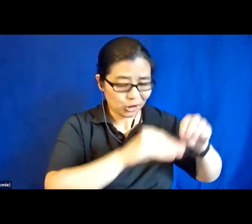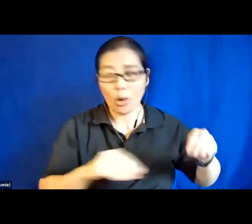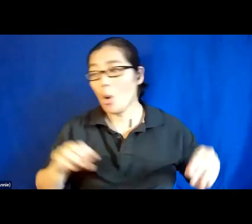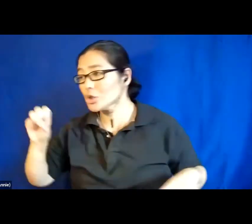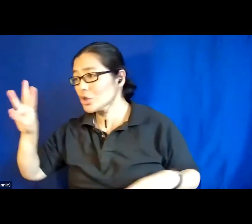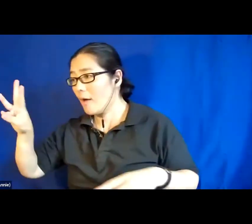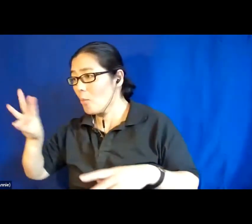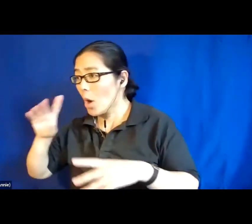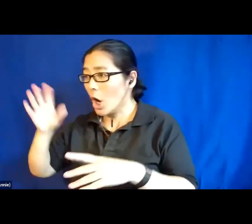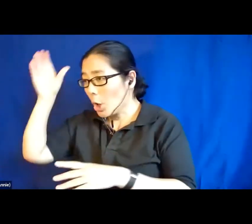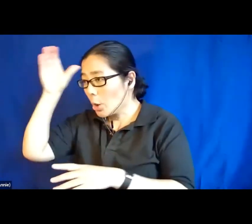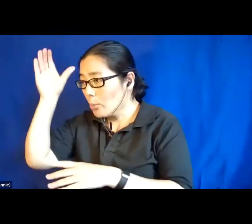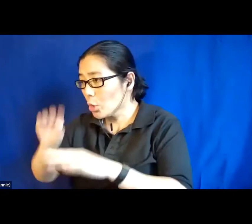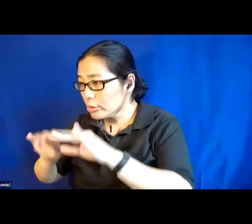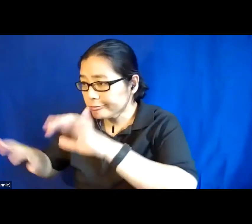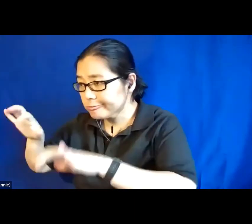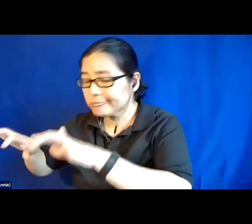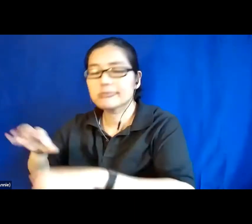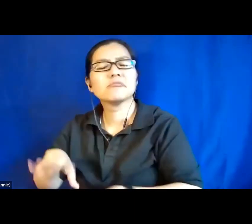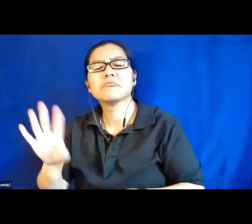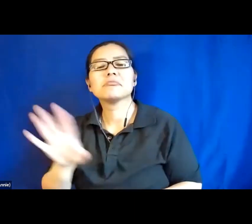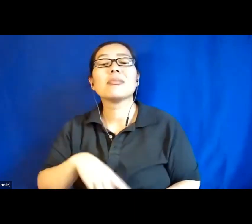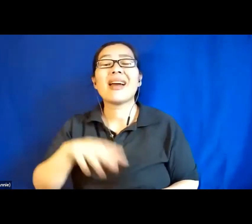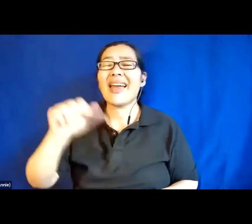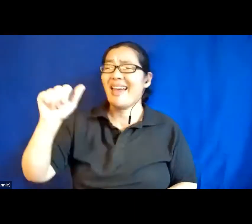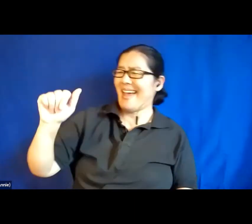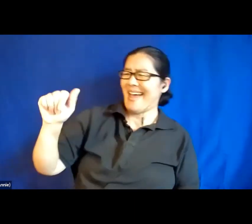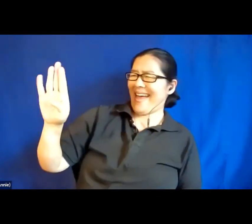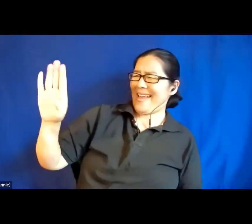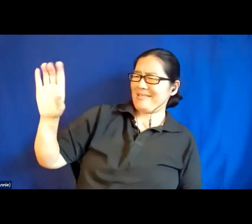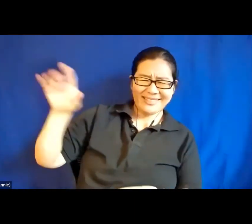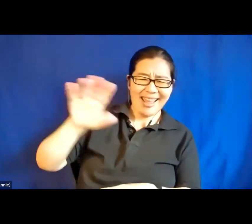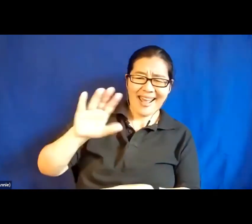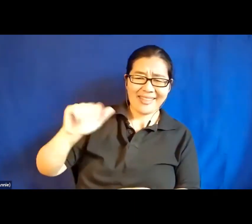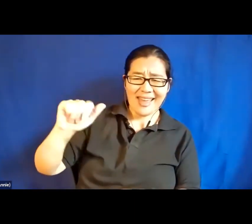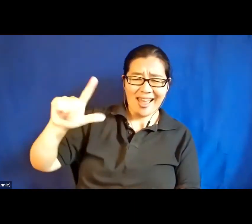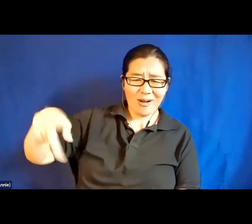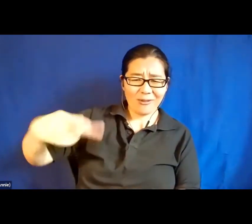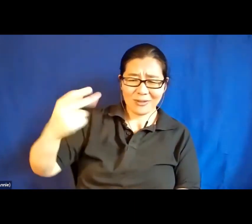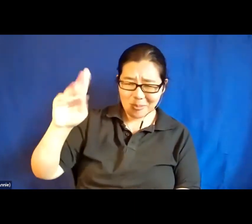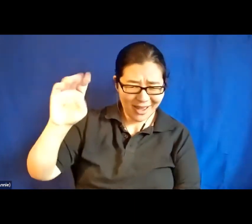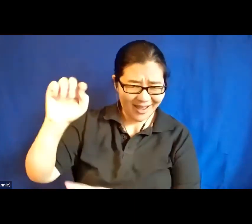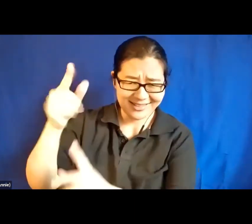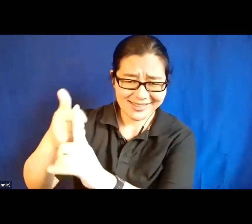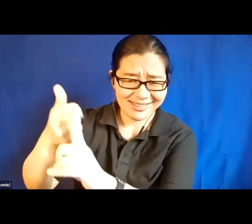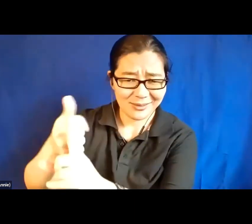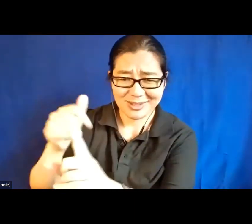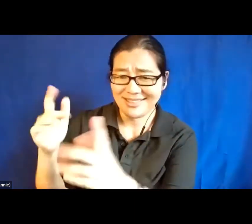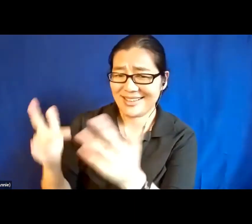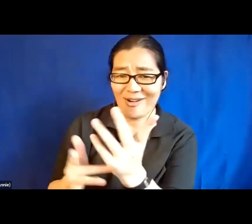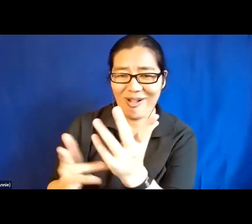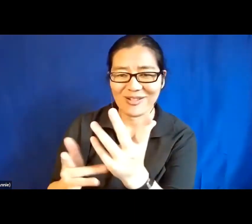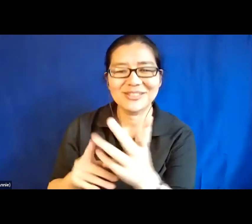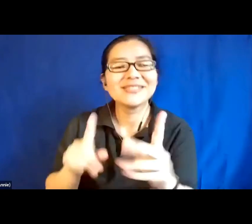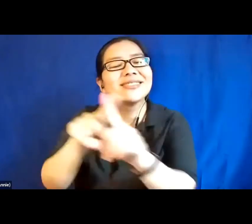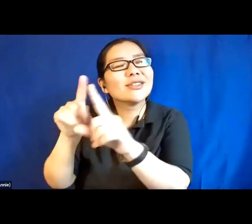alphabet to be a technology. Systems and sort of frameworks and ways of thinking about things and